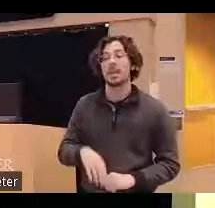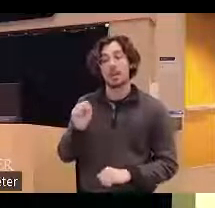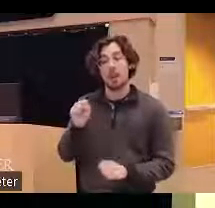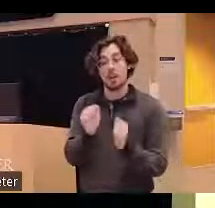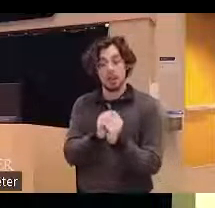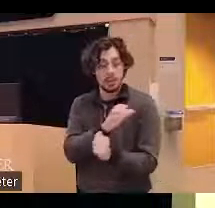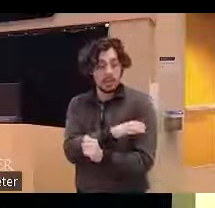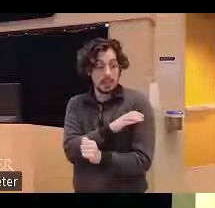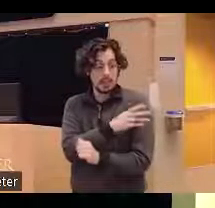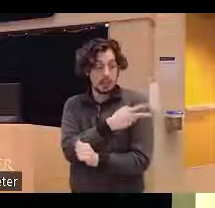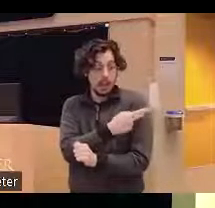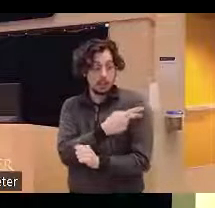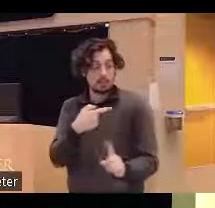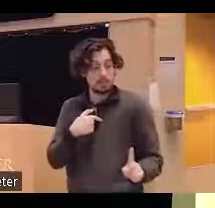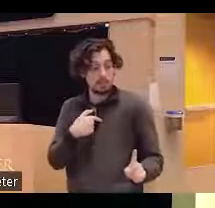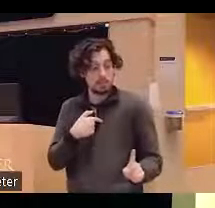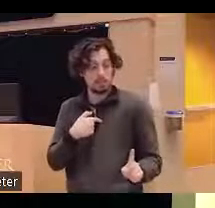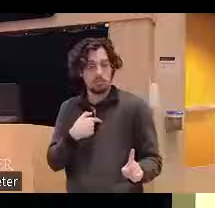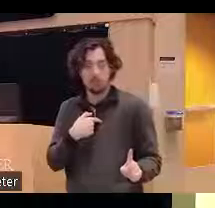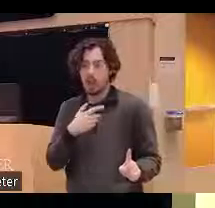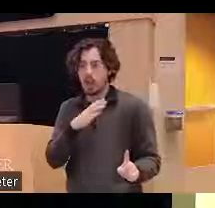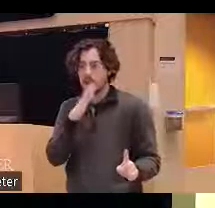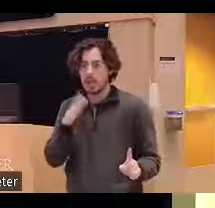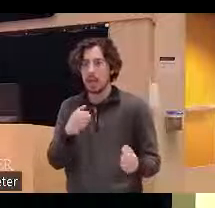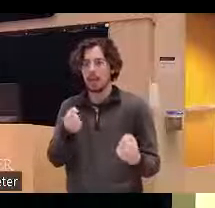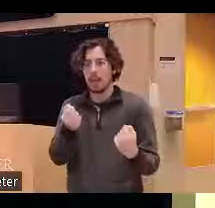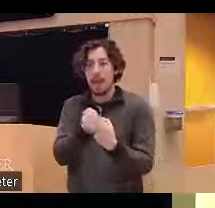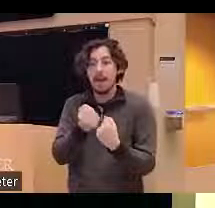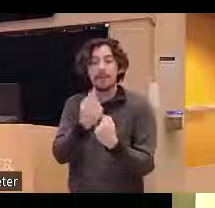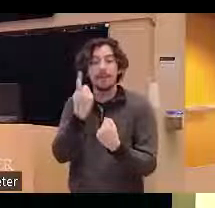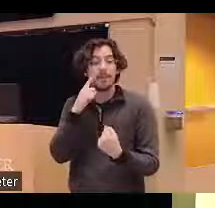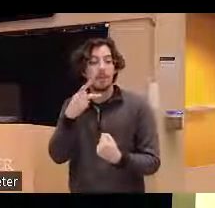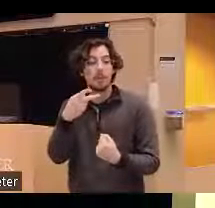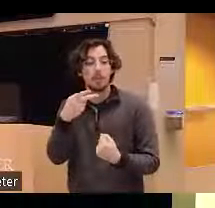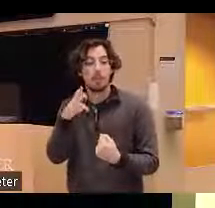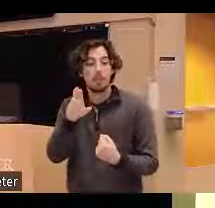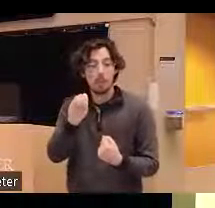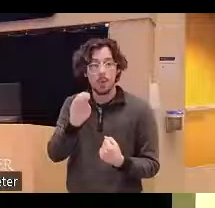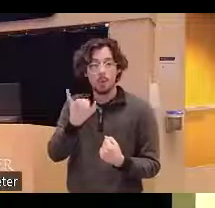patients I um certainly never advocated for probiotic my patients are all required to